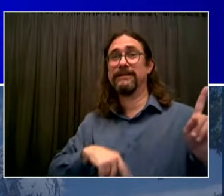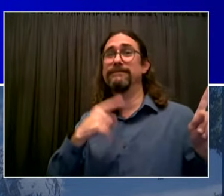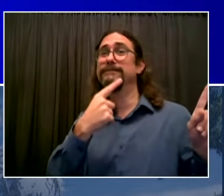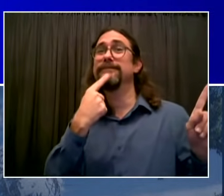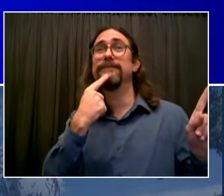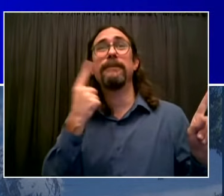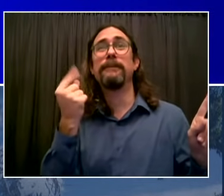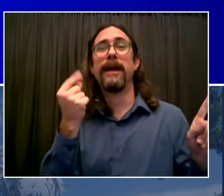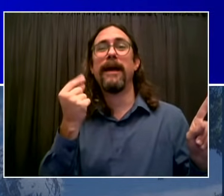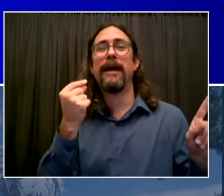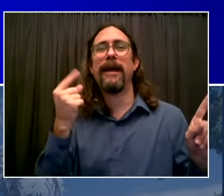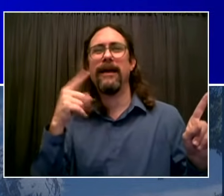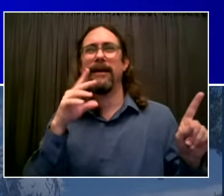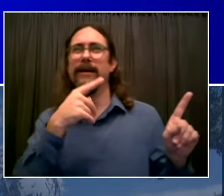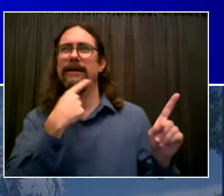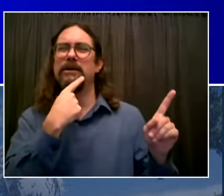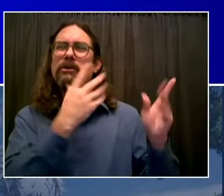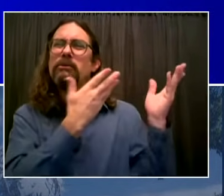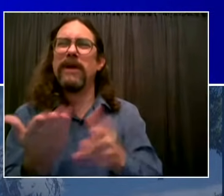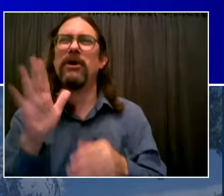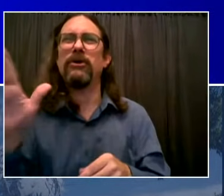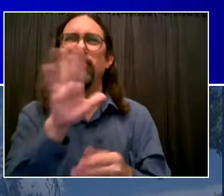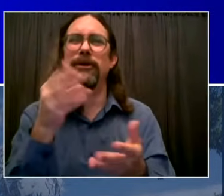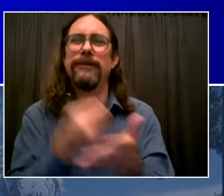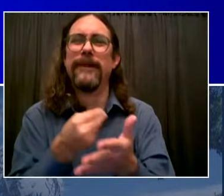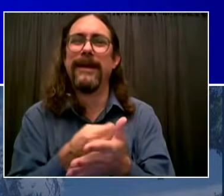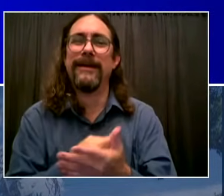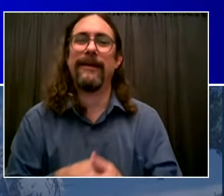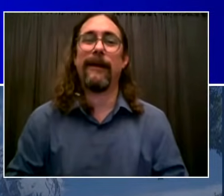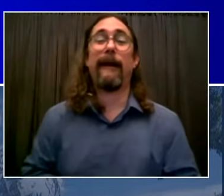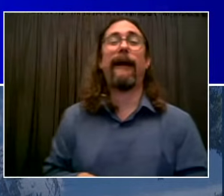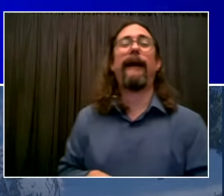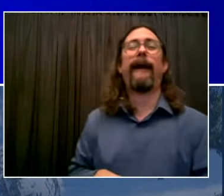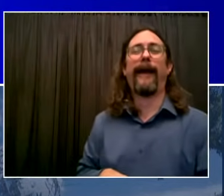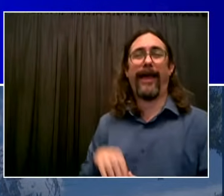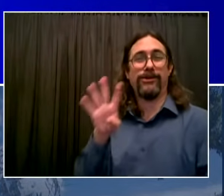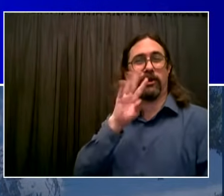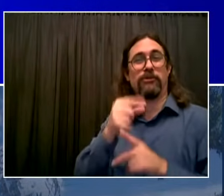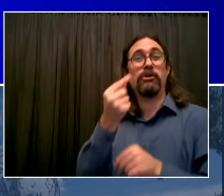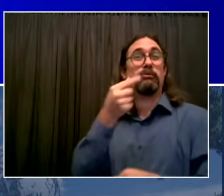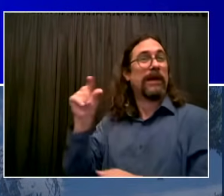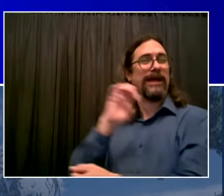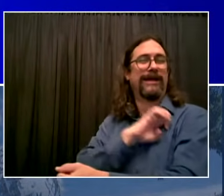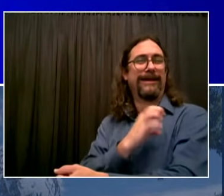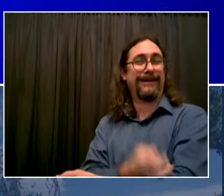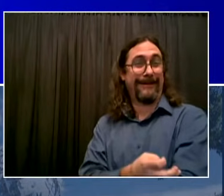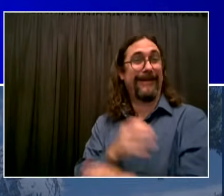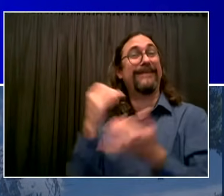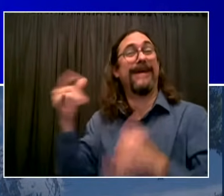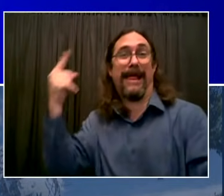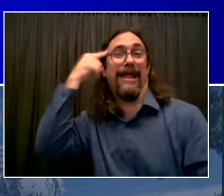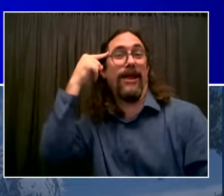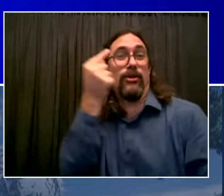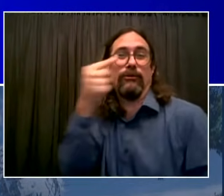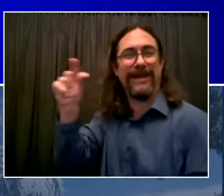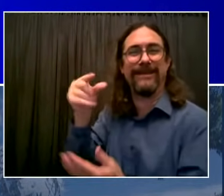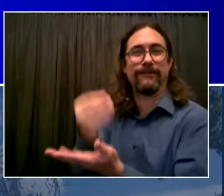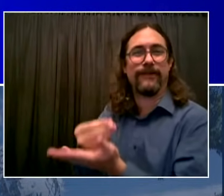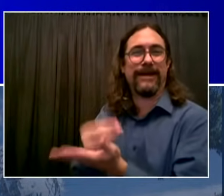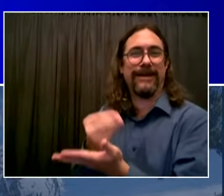YOUOT G THAT. YOU GOT THAT. OKAY. SOOT N ONLY IS IT CLIMATE WEEK, BUT QUEENS WEEK. AND IT'S BEEN